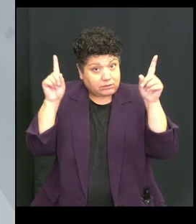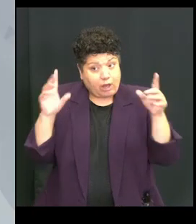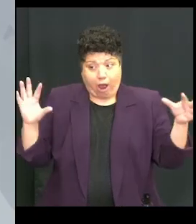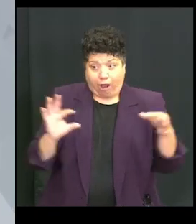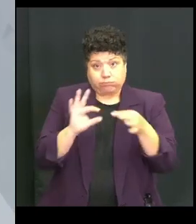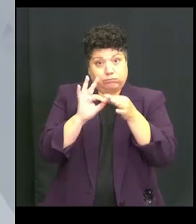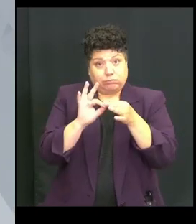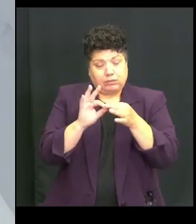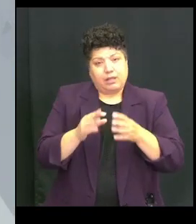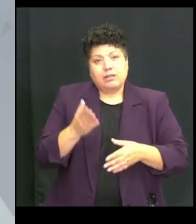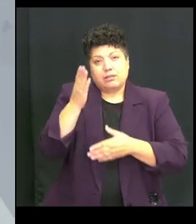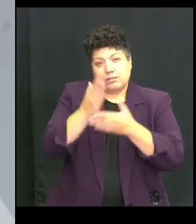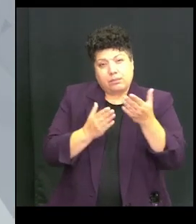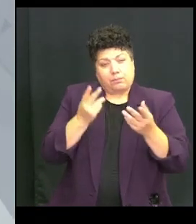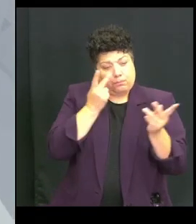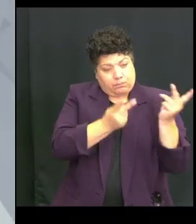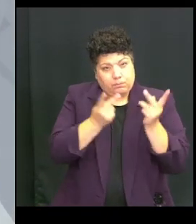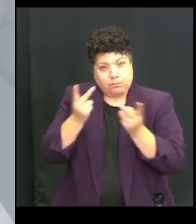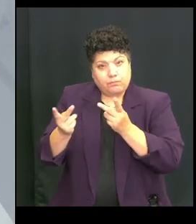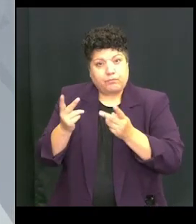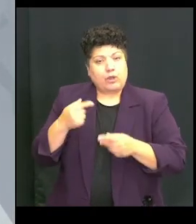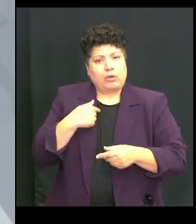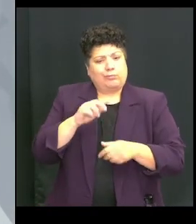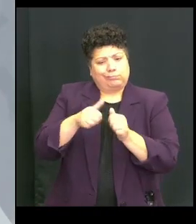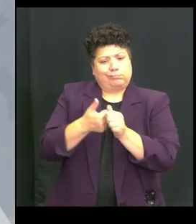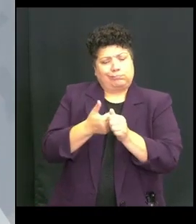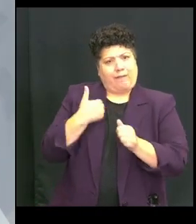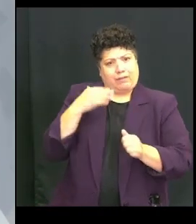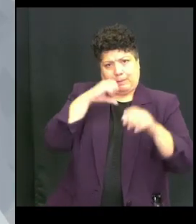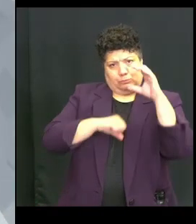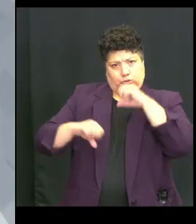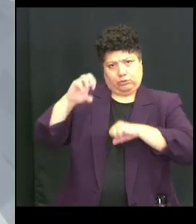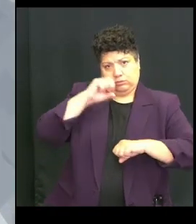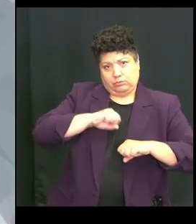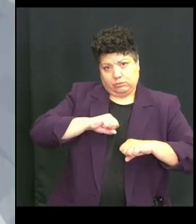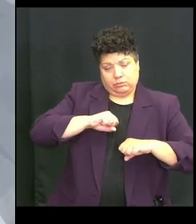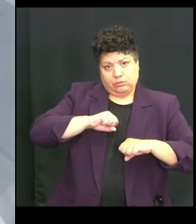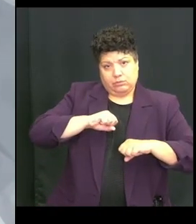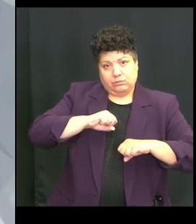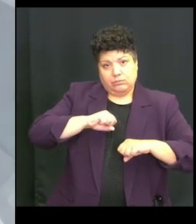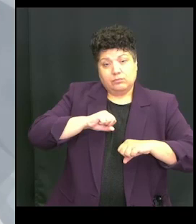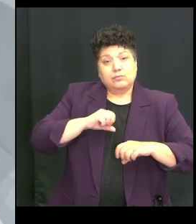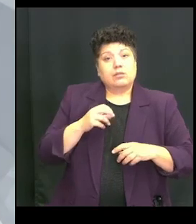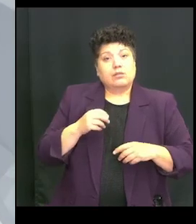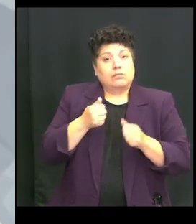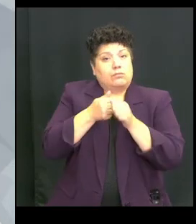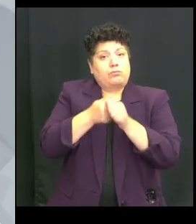or a lot of what we see in the assumptions that we're making, are based on the political parties